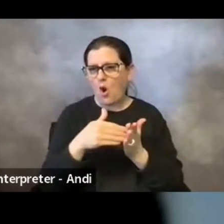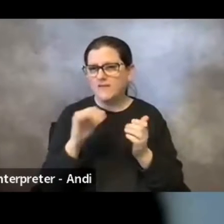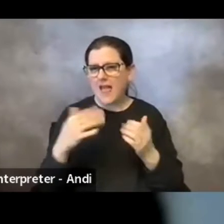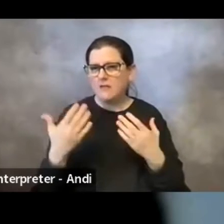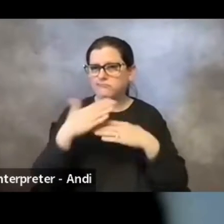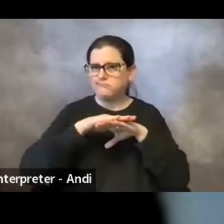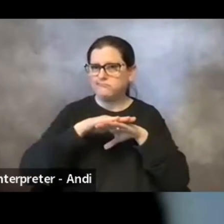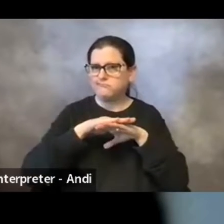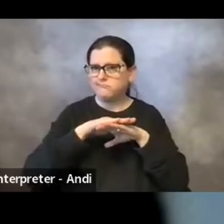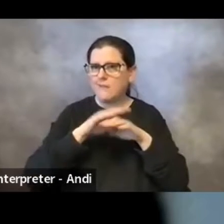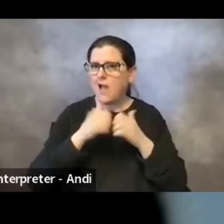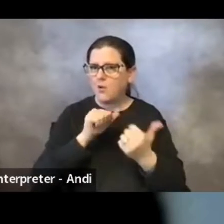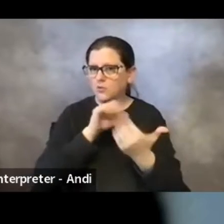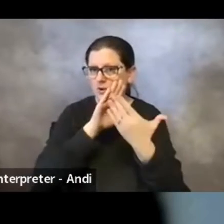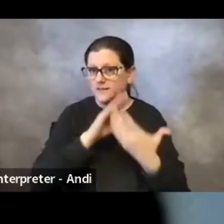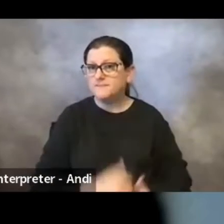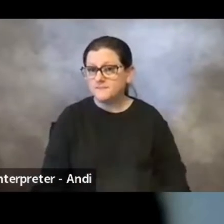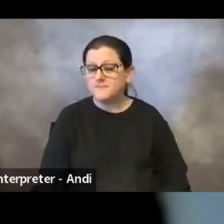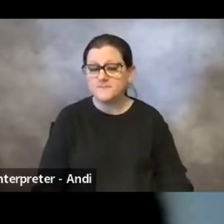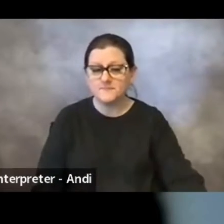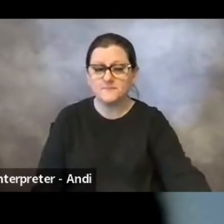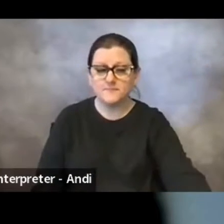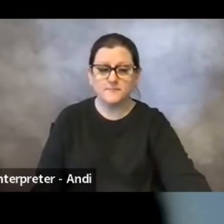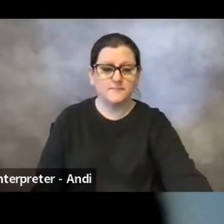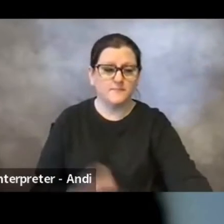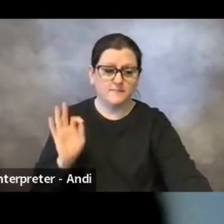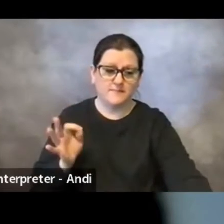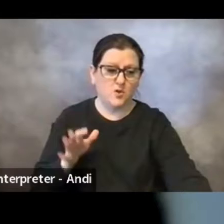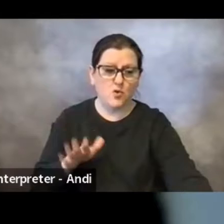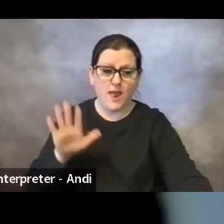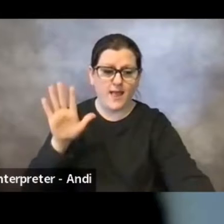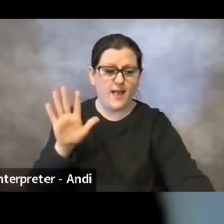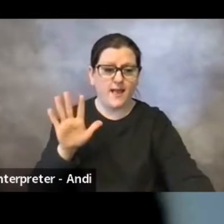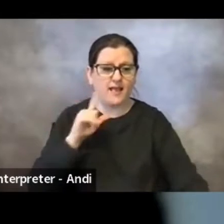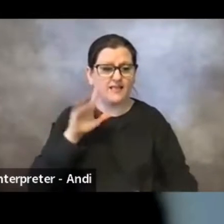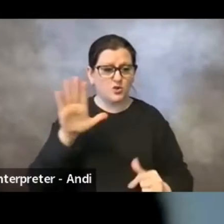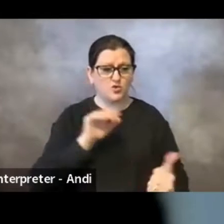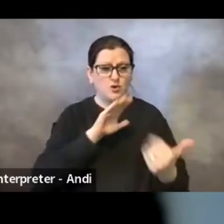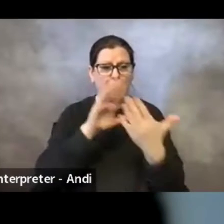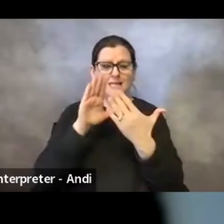be doing to address that. Judy Dettmer: Yeah, that's great. I think that the strategies are very similar to what we're talking about with